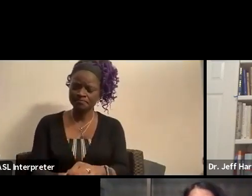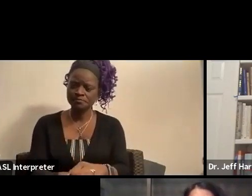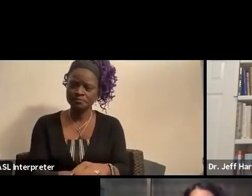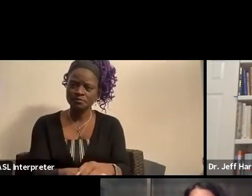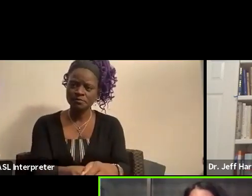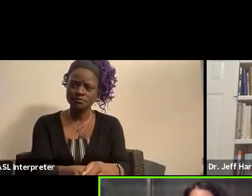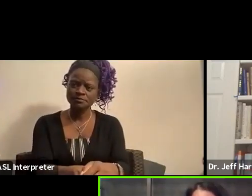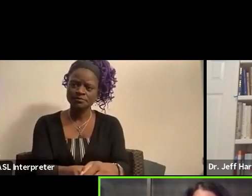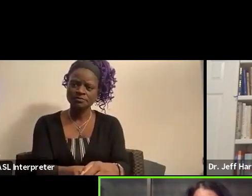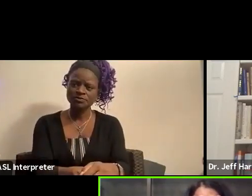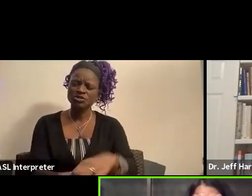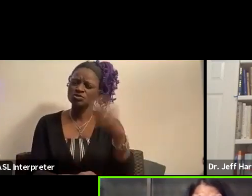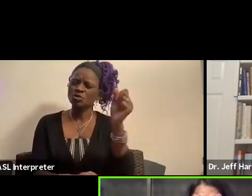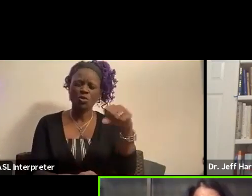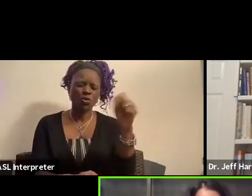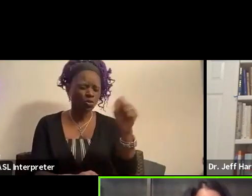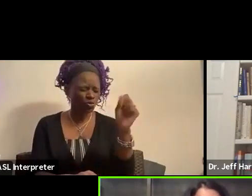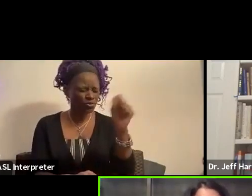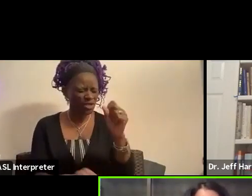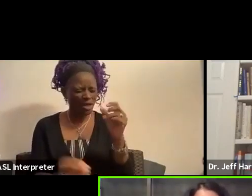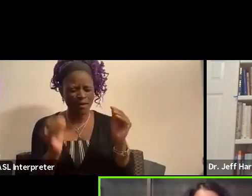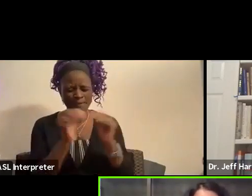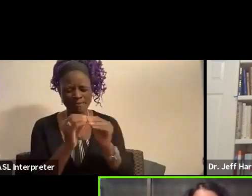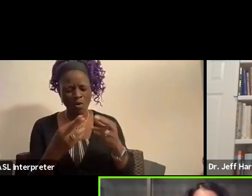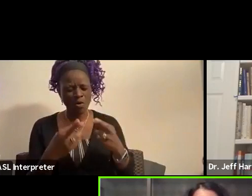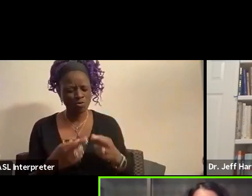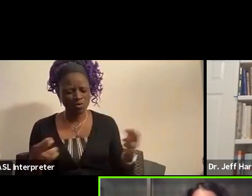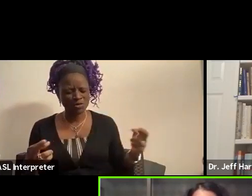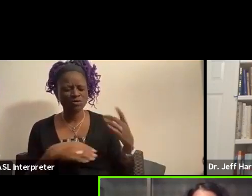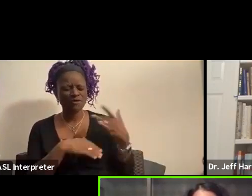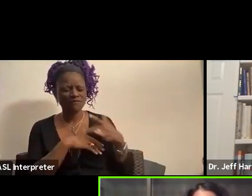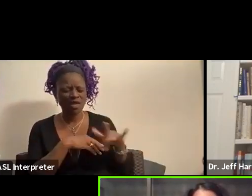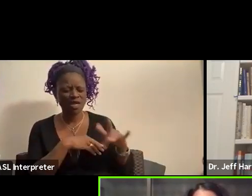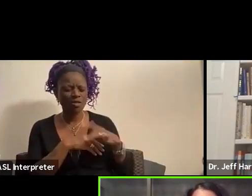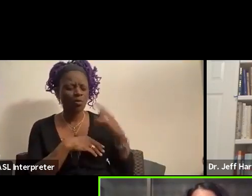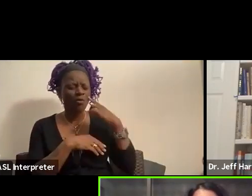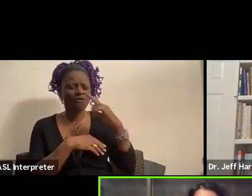We got more resources are available for testing for businesses. We do a partnership now